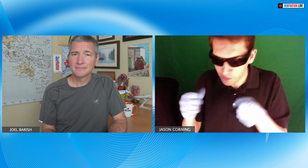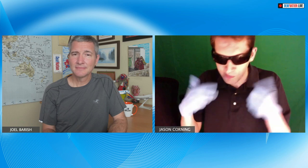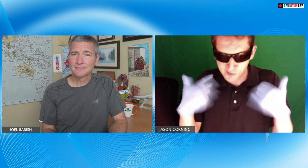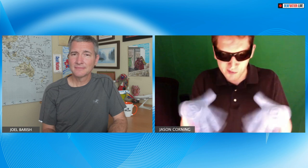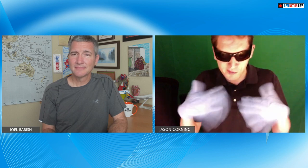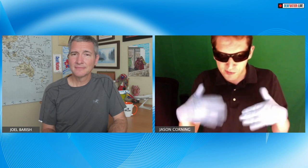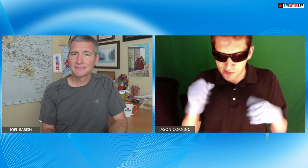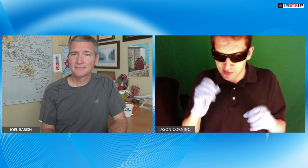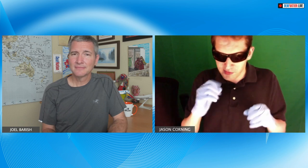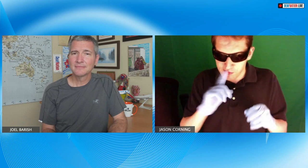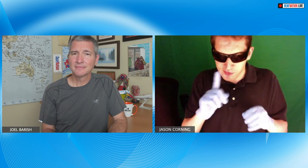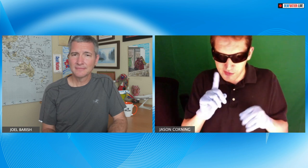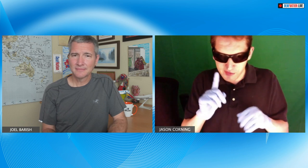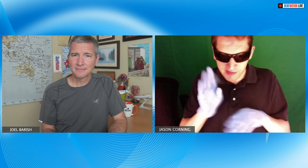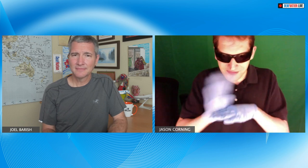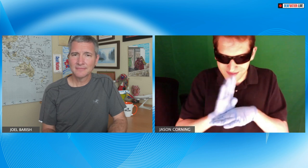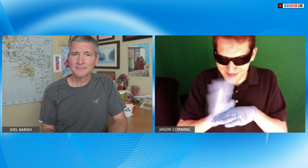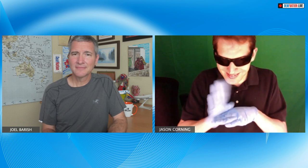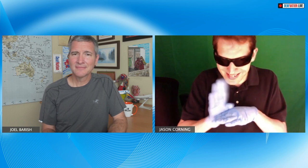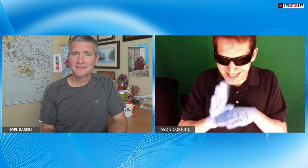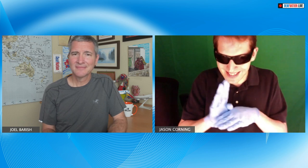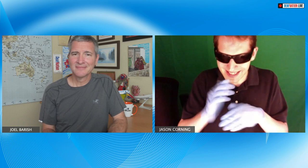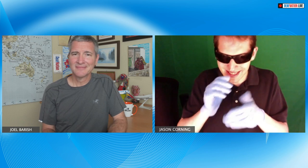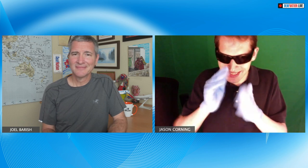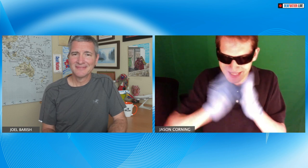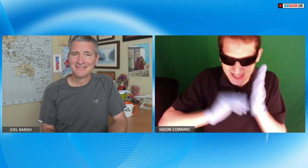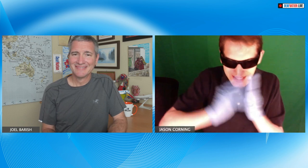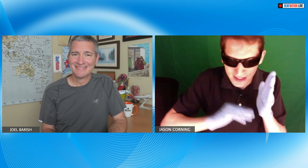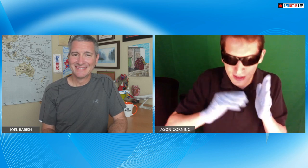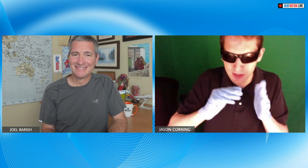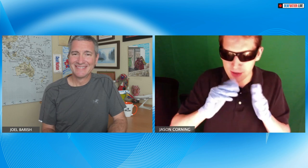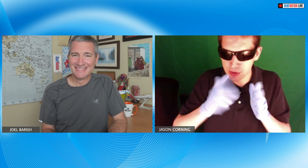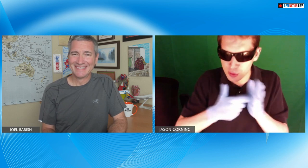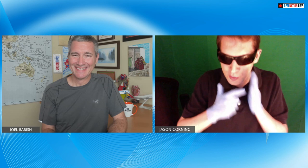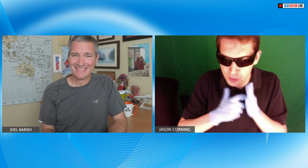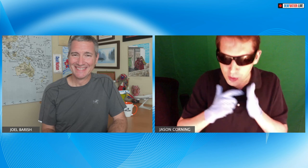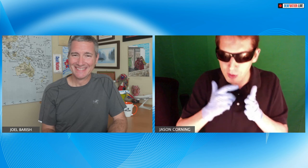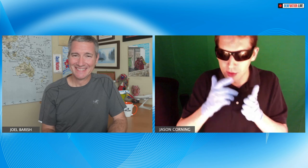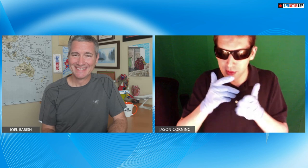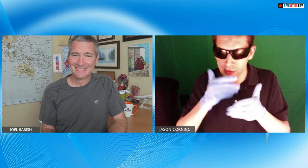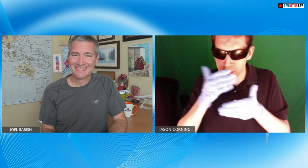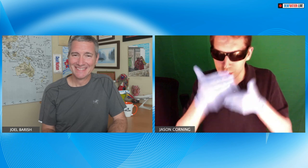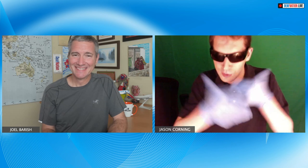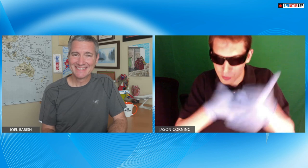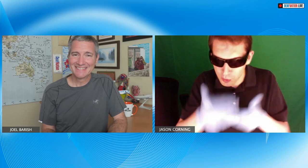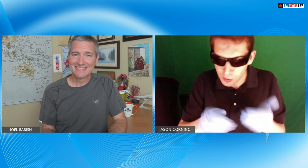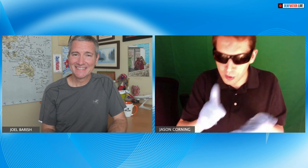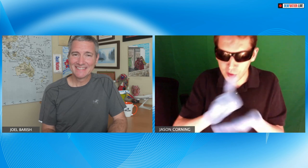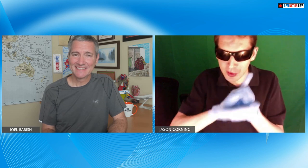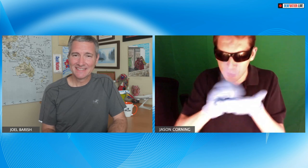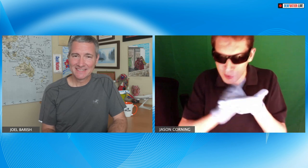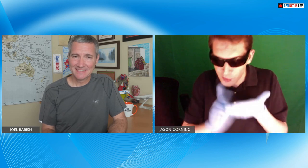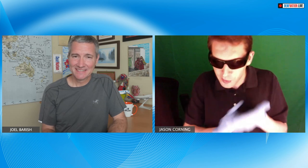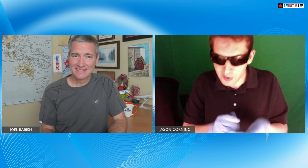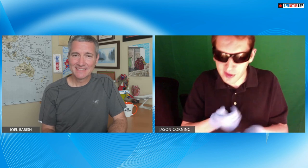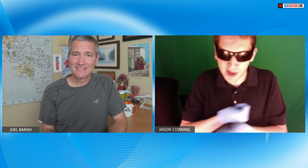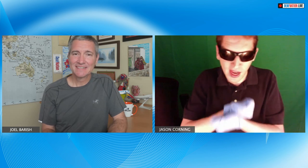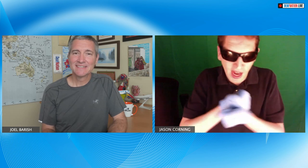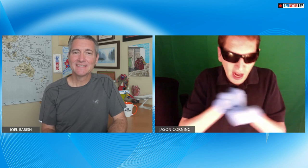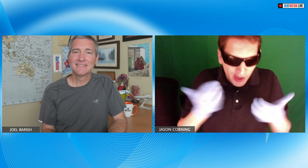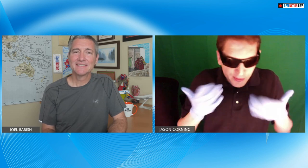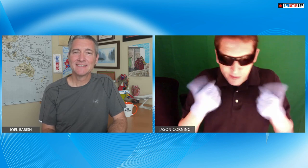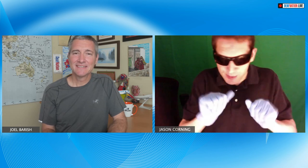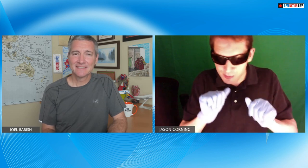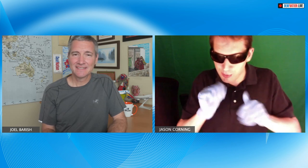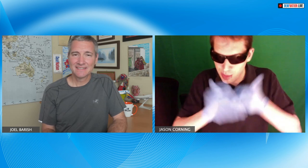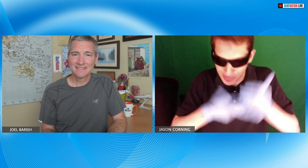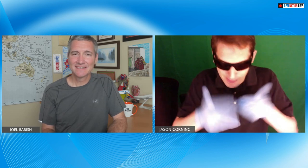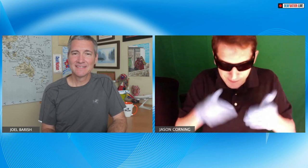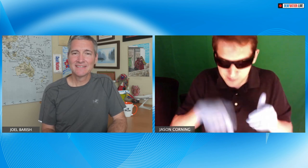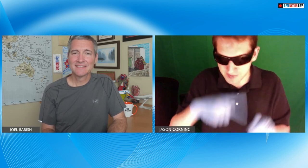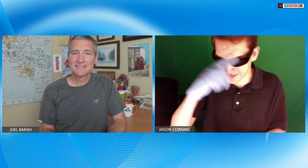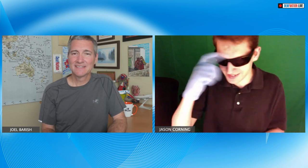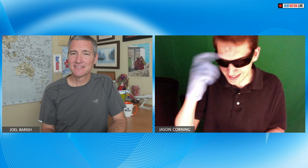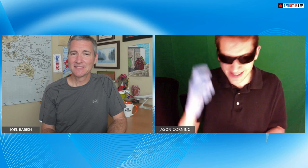we were busy writing the requirements, processes, and designs to have this happen this summer.